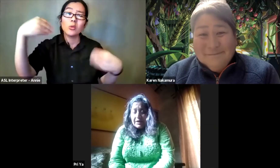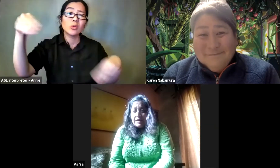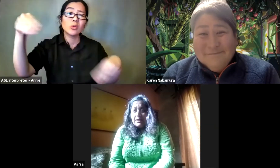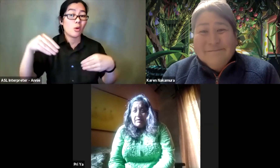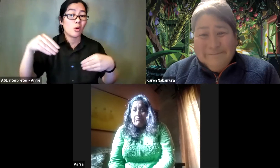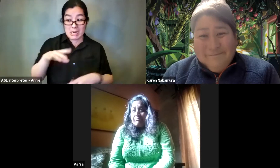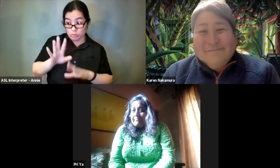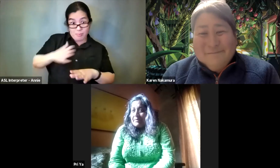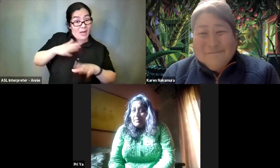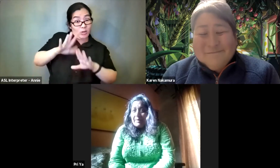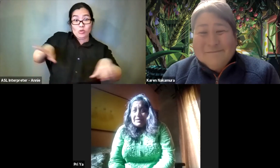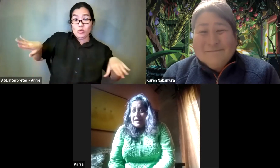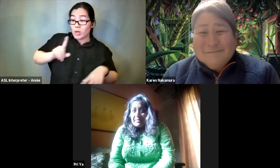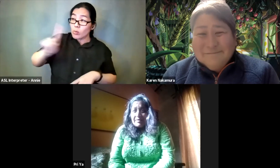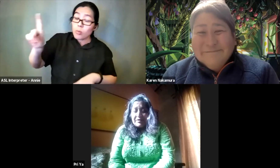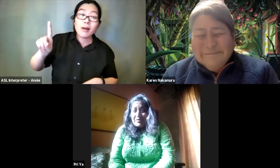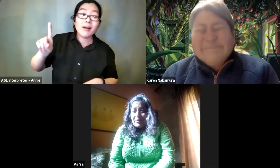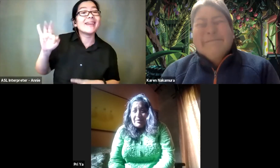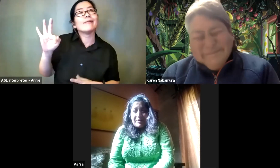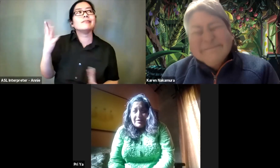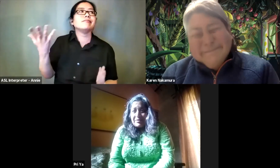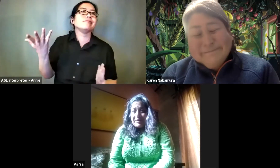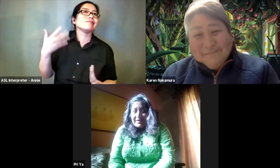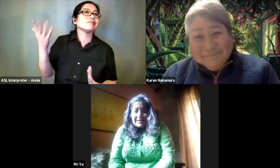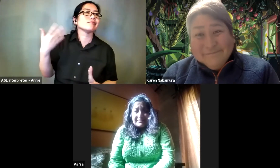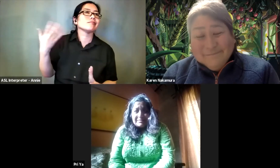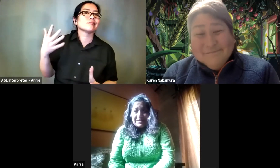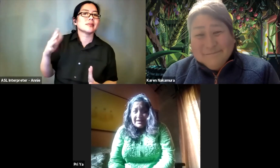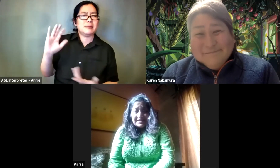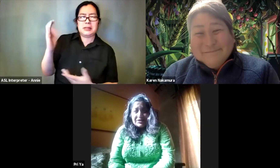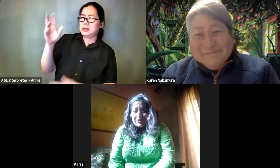Priya Ramasubban: Your mom's younger brother older brother or your younger sister older